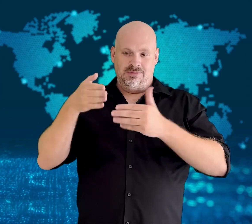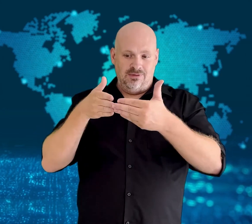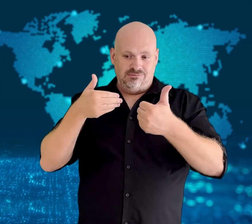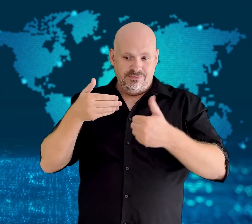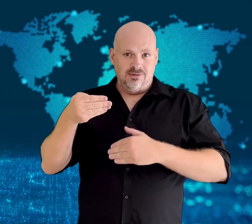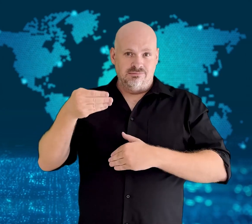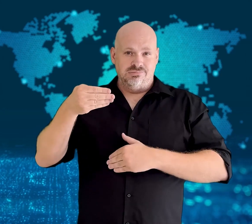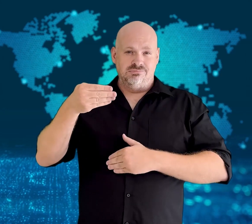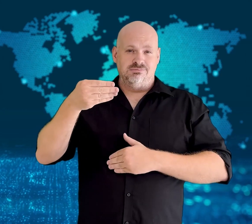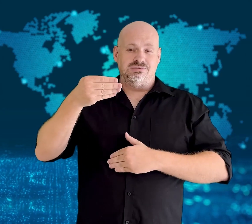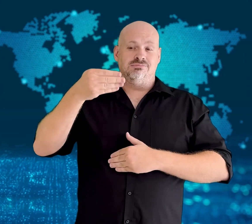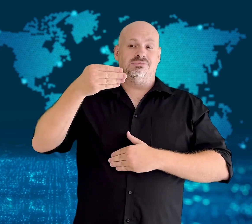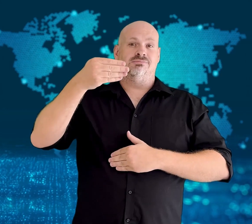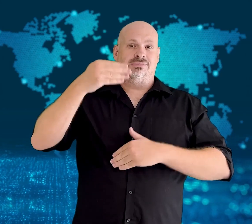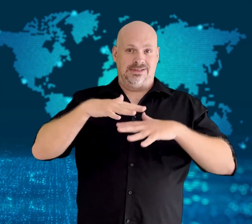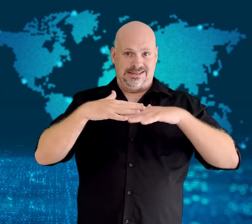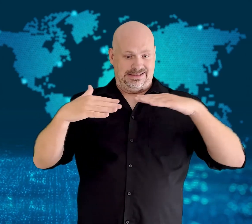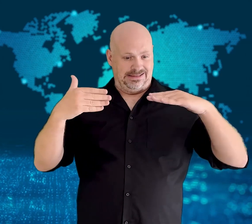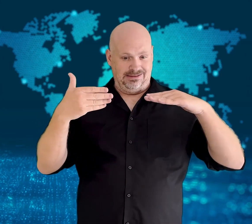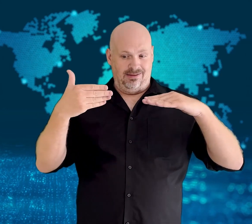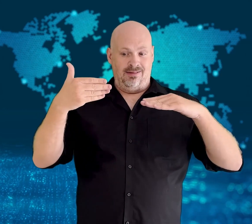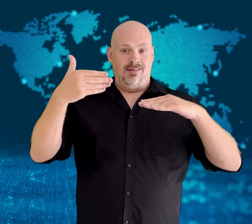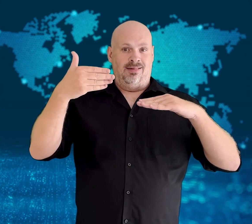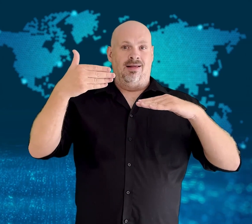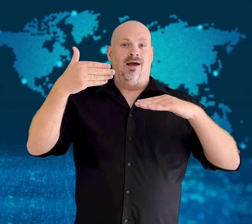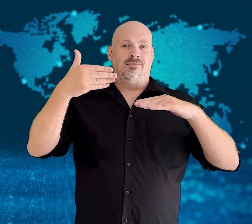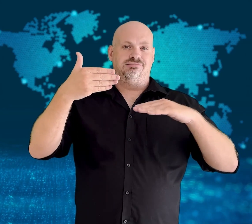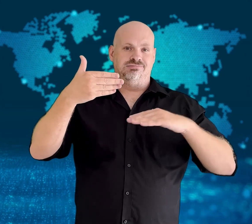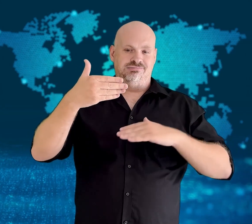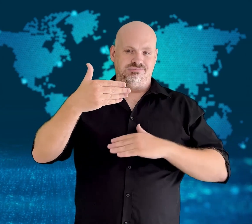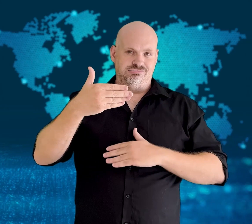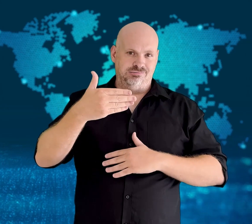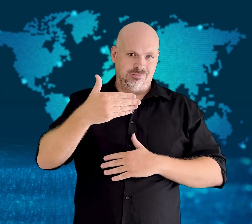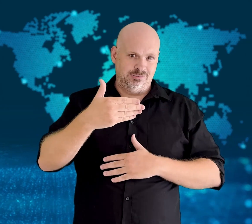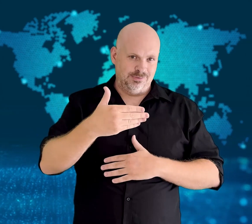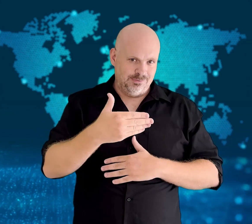above sea level and then lowered again.